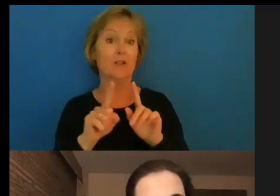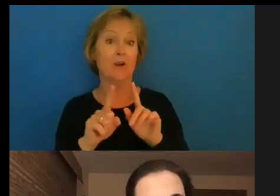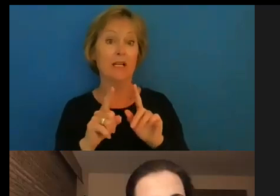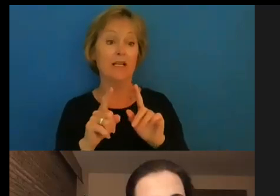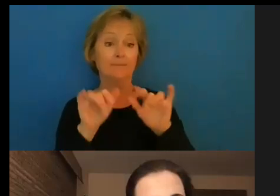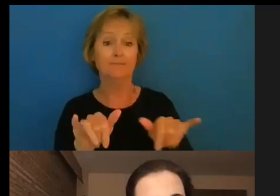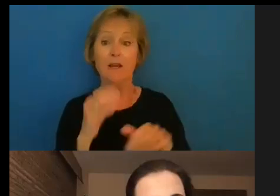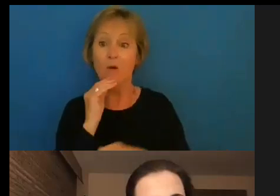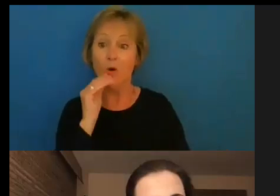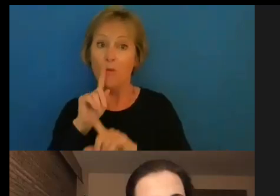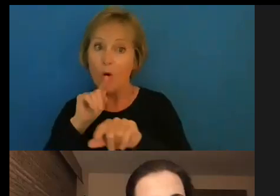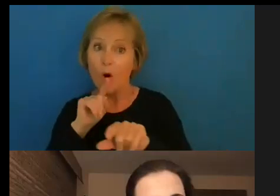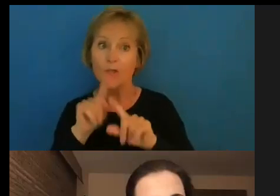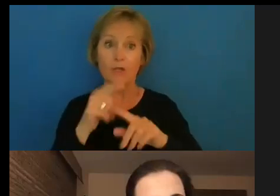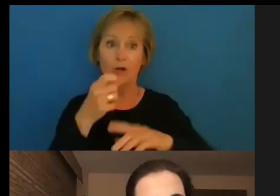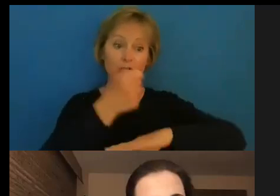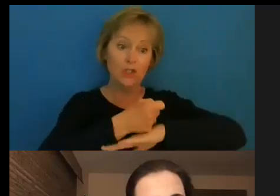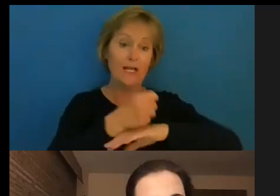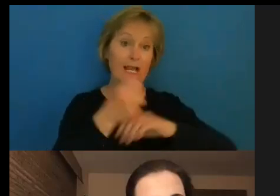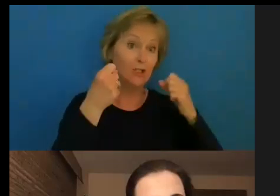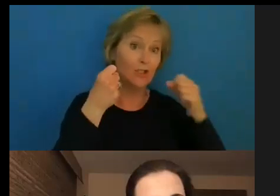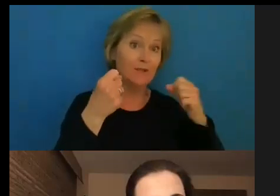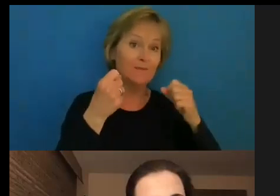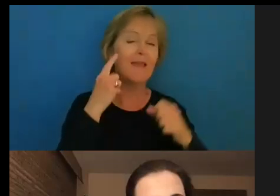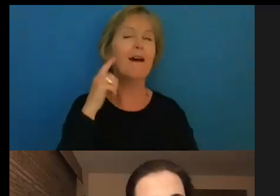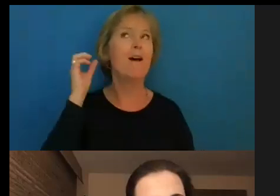and they started shutting down the gyms, I was like "okay it's coming"